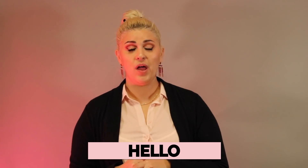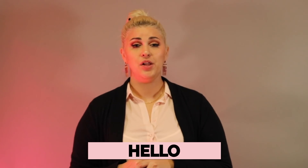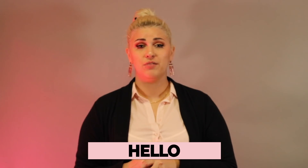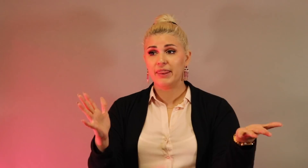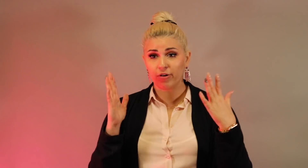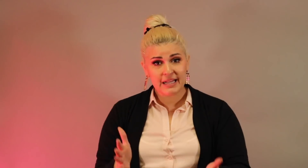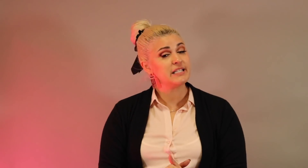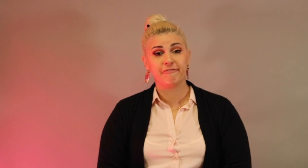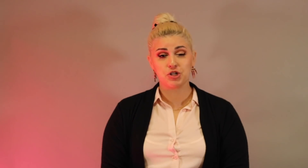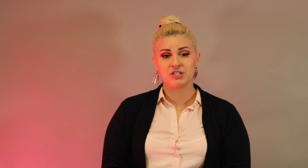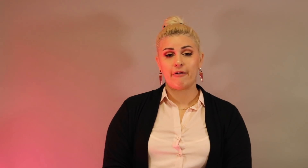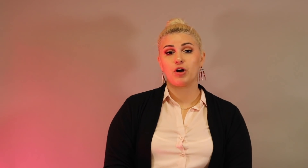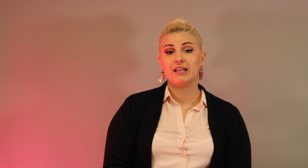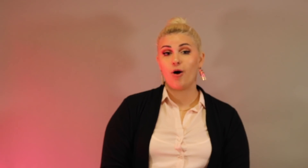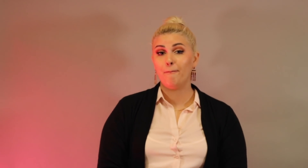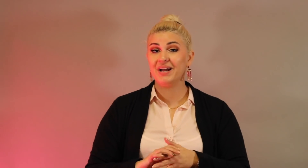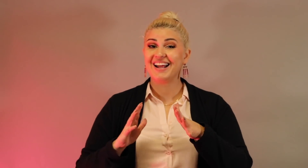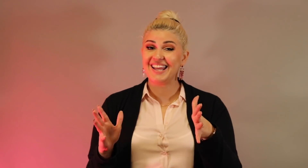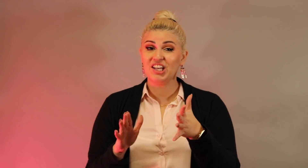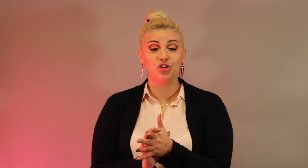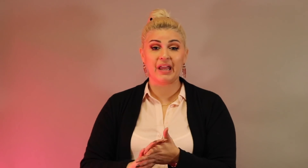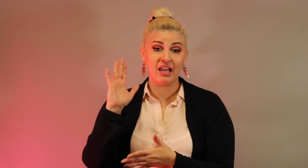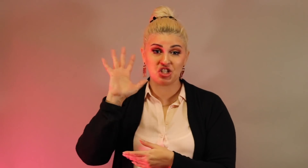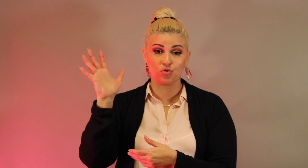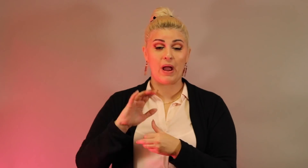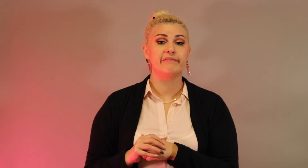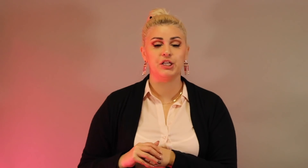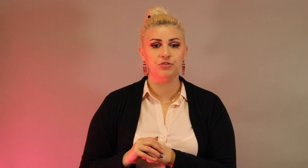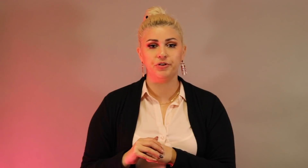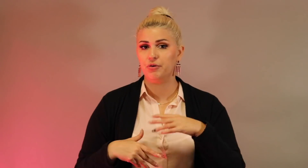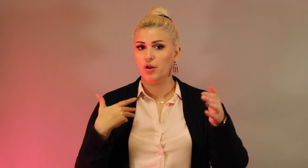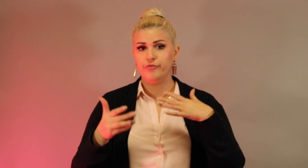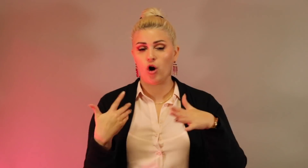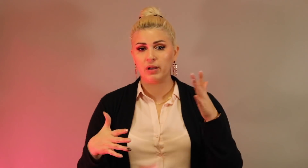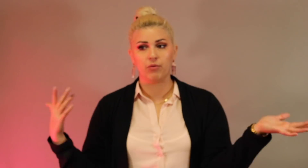Well, there is an official sign for hello, but again, you can just wave like you do normally